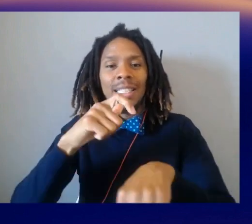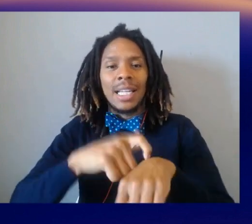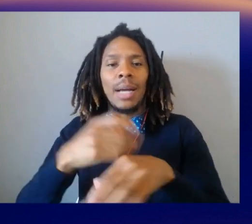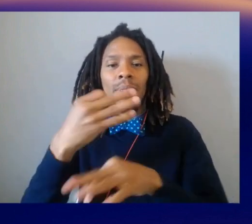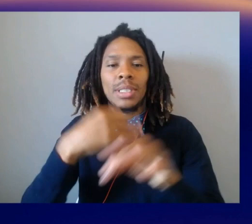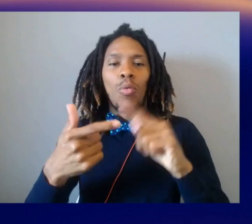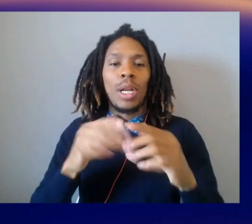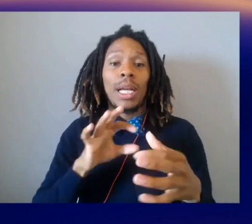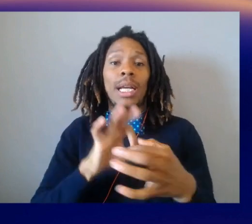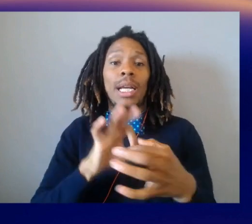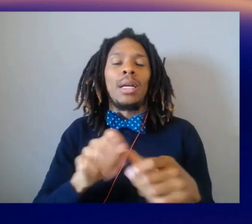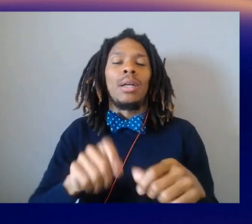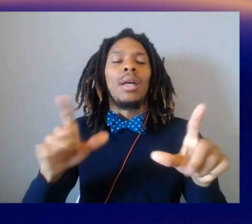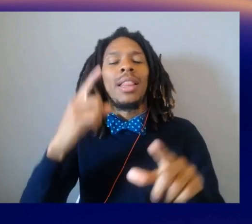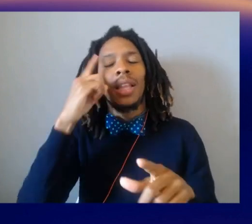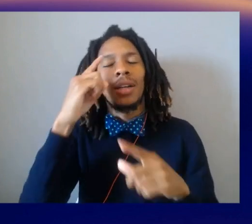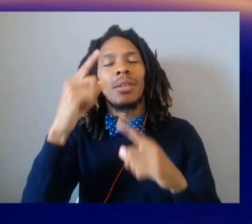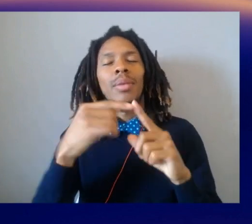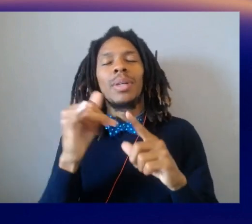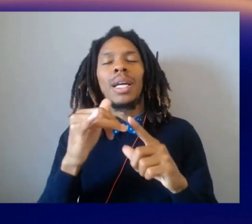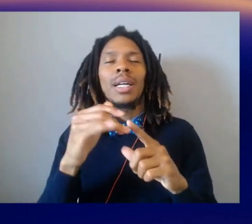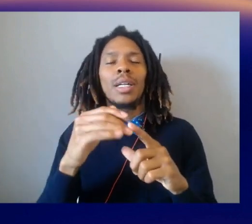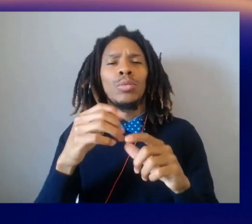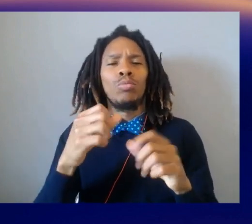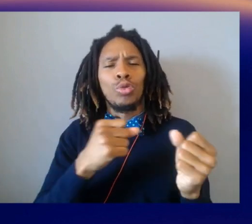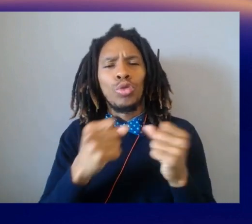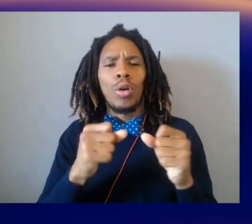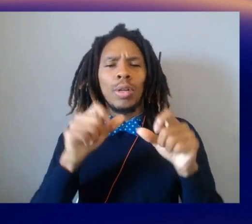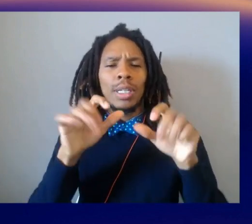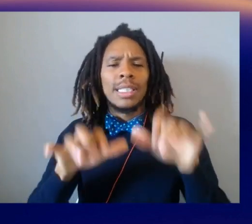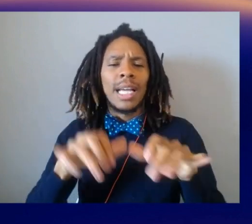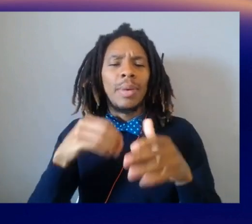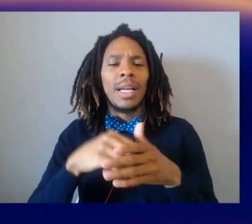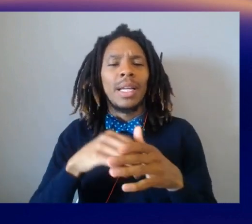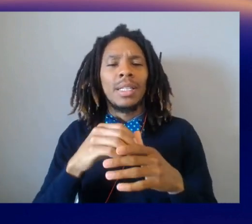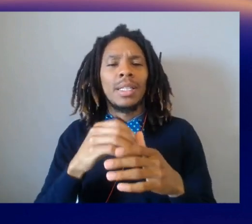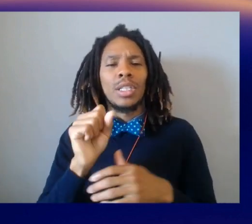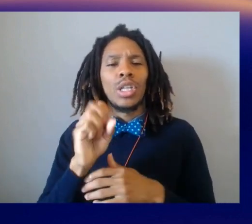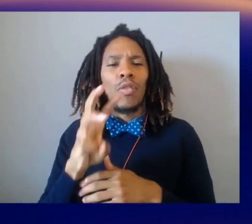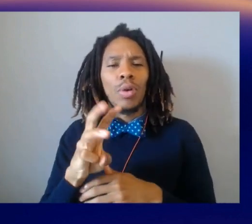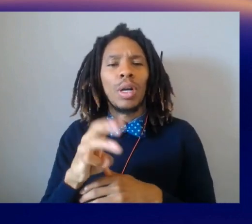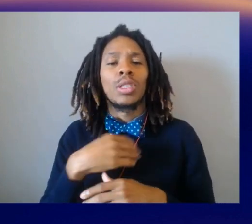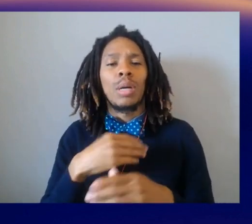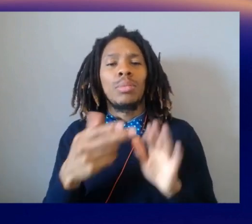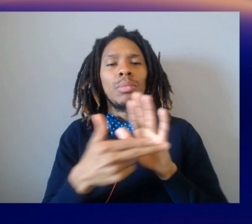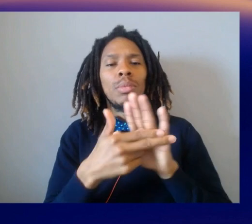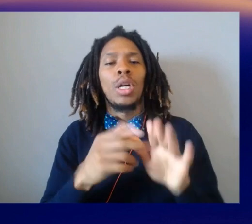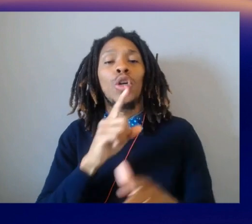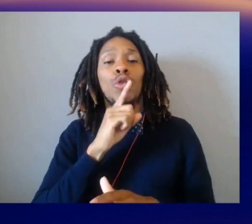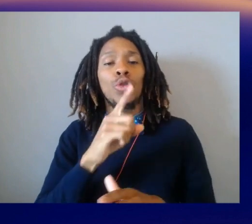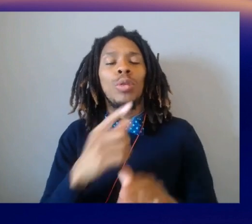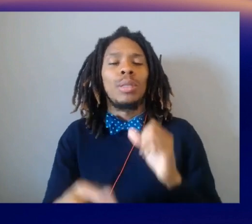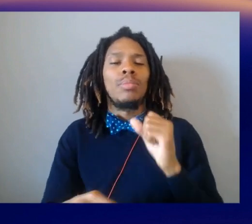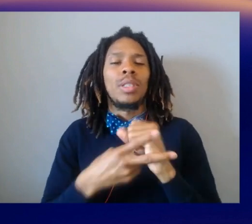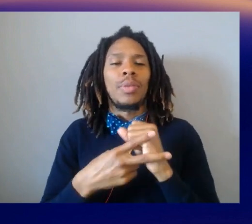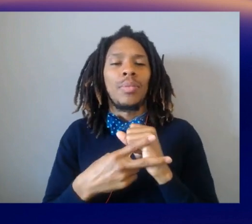Think of it as strong typing and software. So I'm go ahead and put this to true and I'm gonna hit save. So this is all I really need to stand